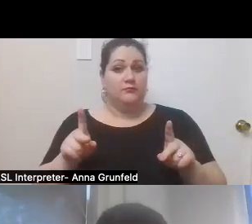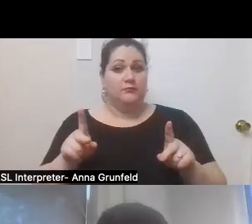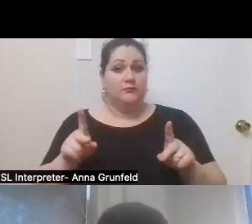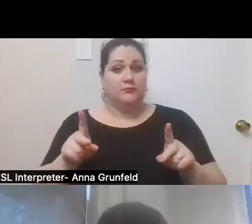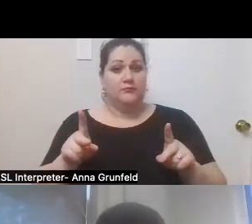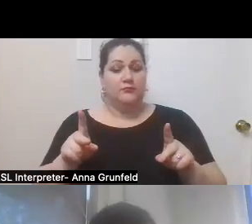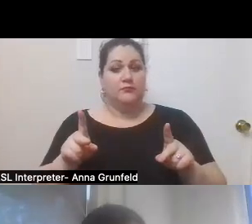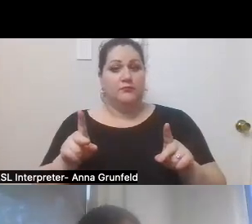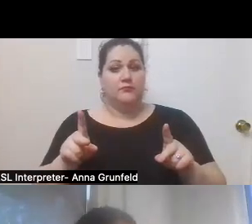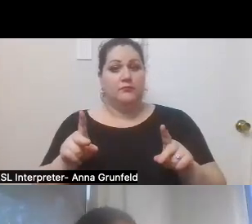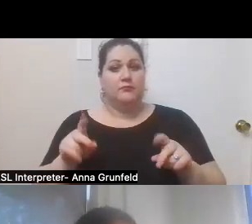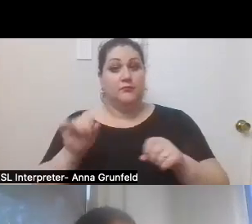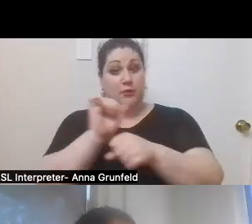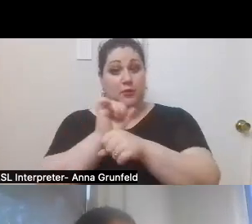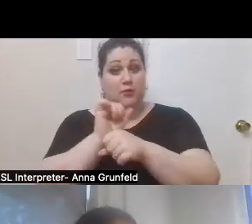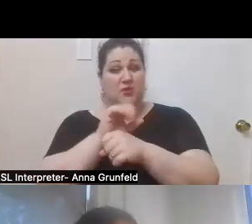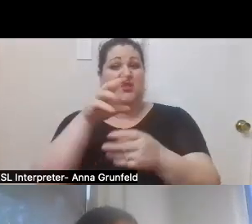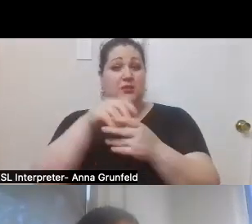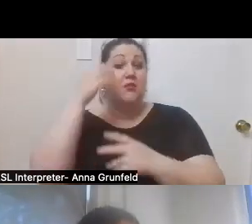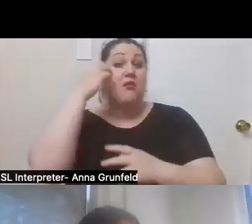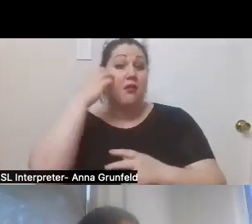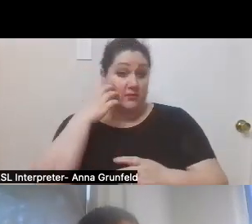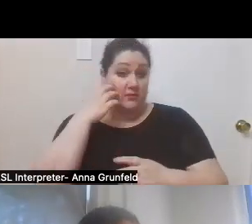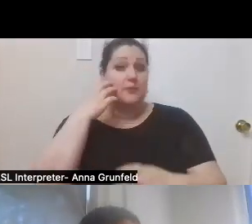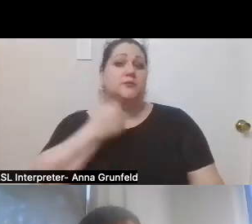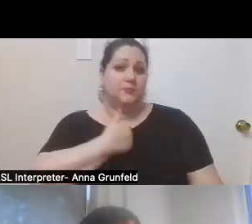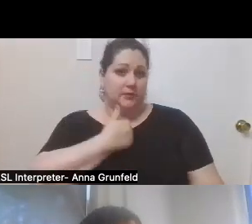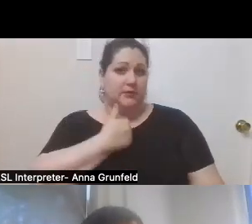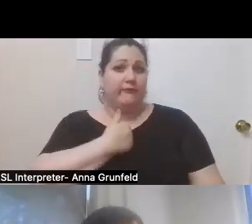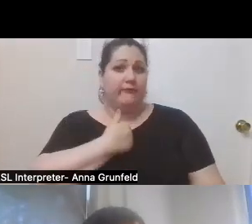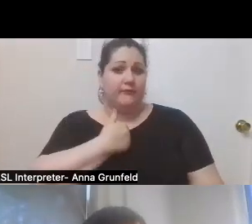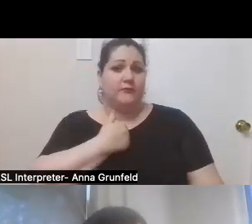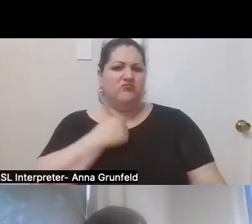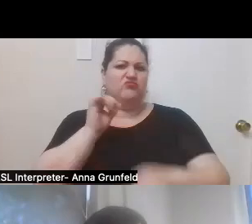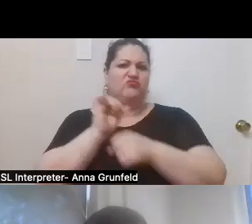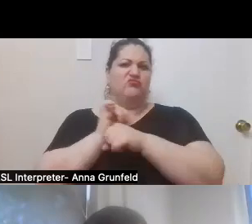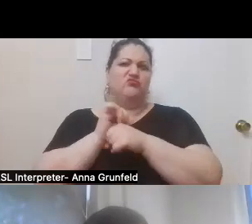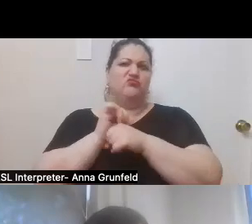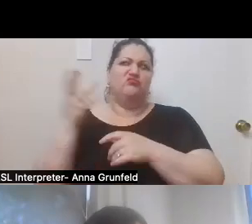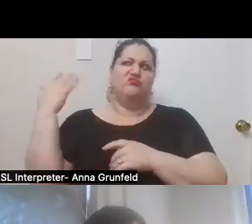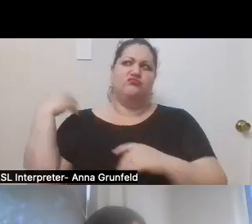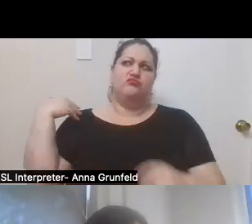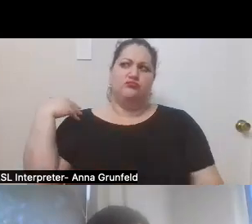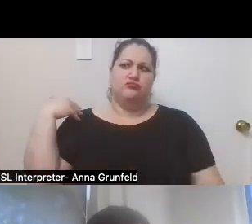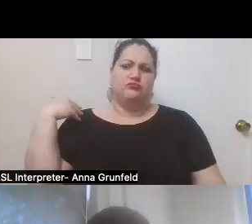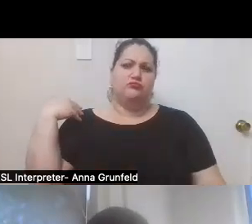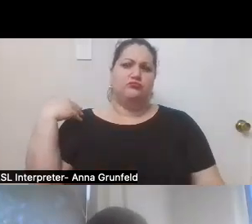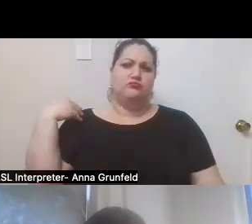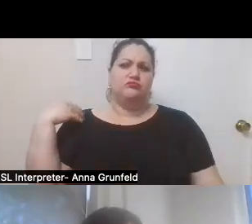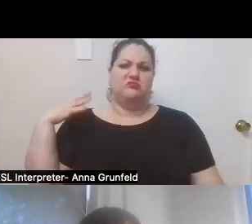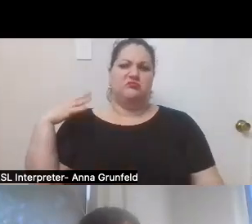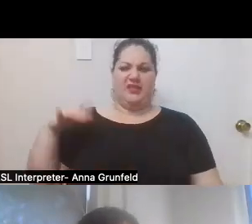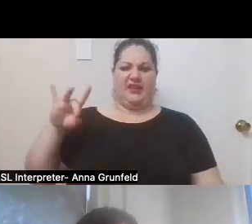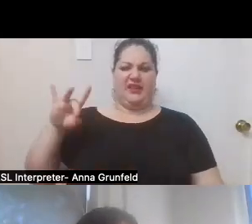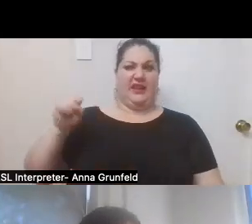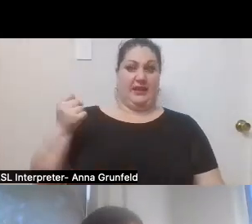Working in hospitals myself way back in the early in the, late 80s and part of the early 90s.